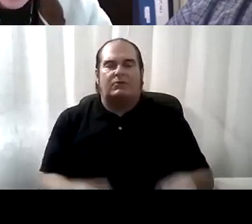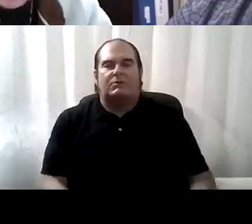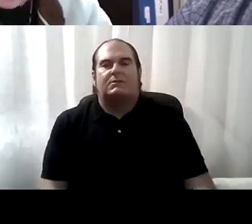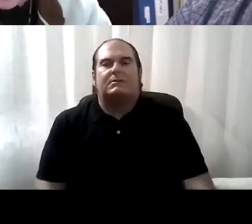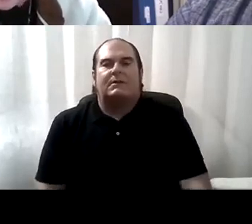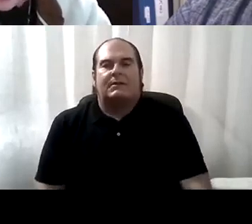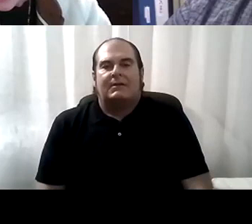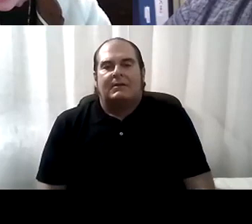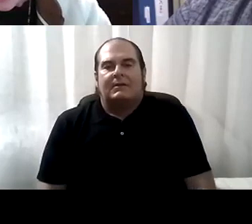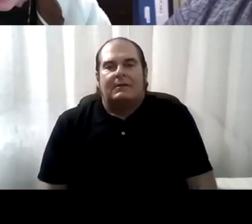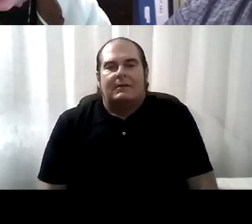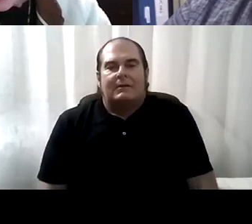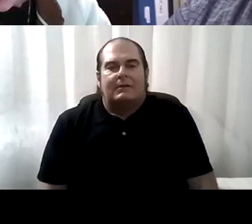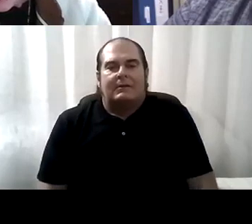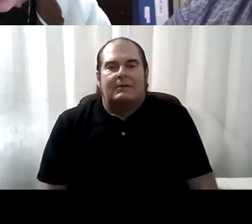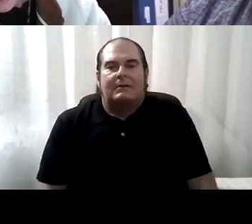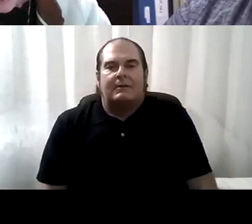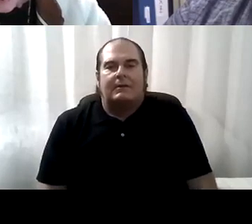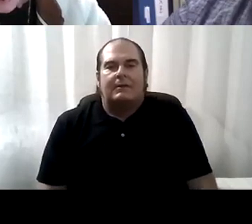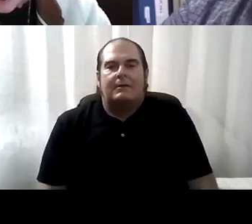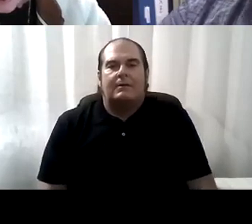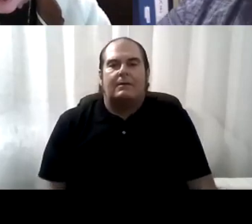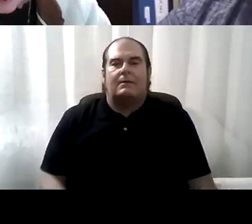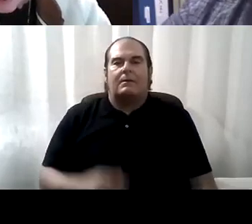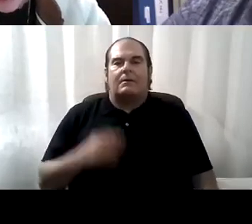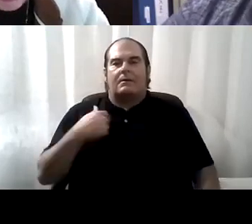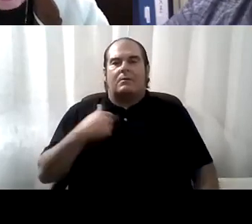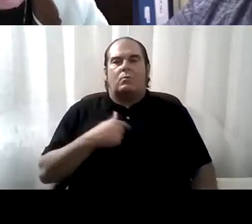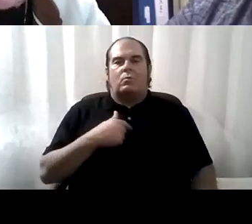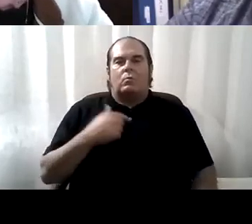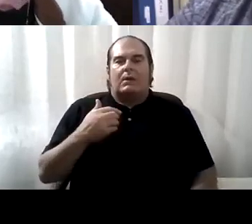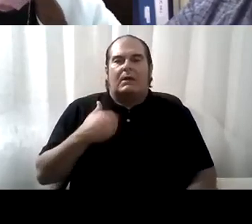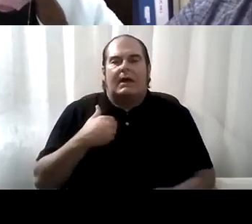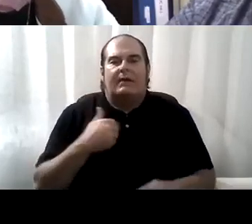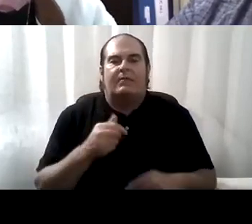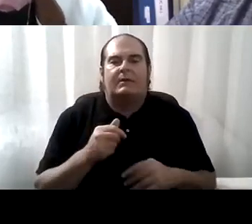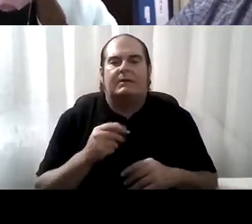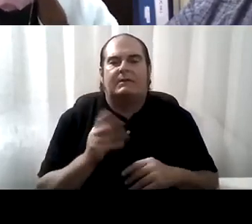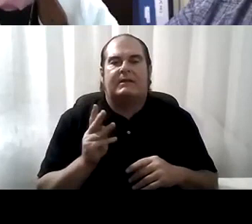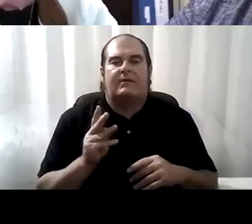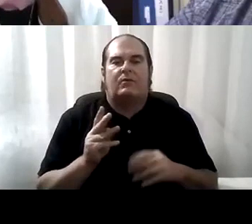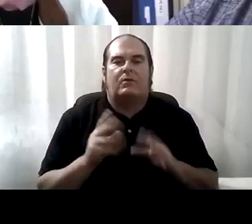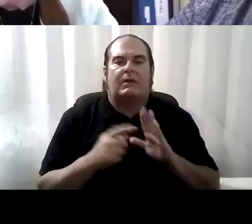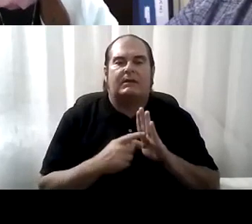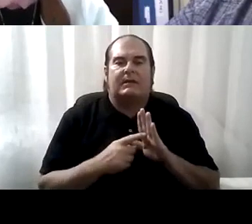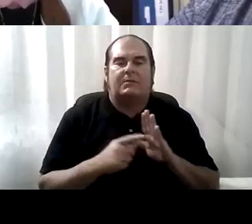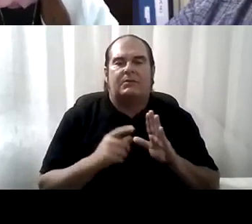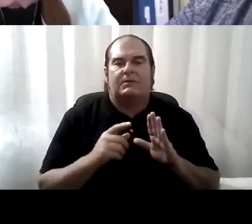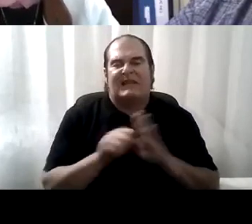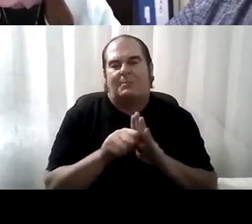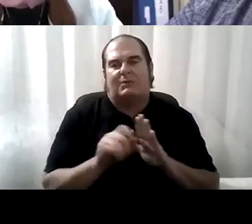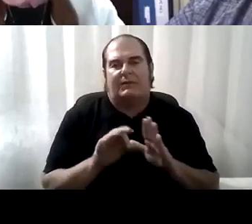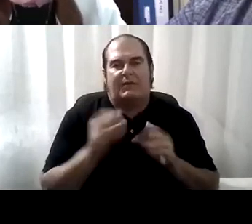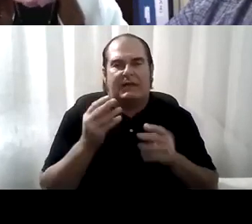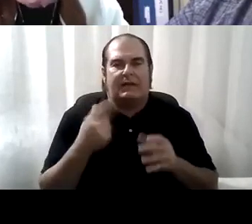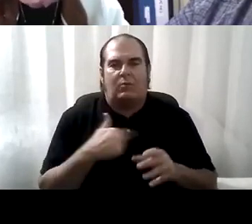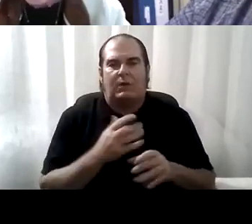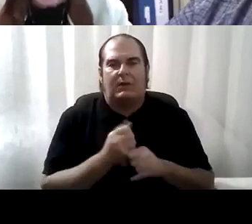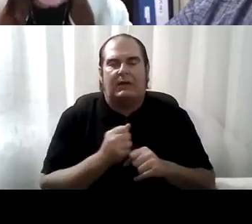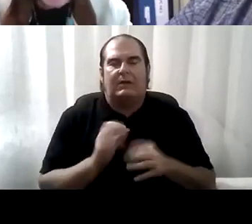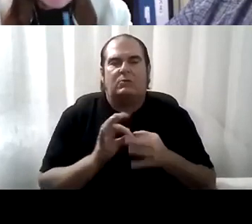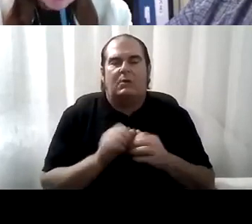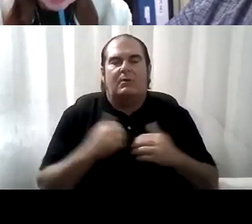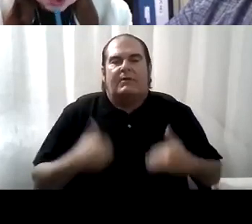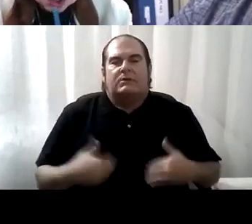Yeah, we have some examples of the data that we get are around physical health conditions,